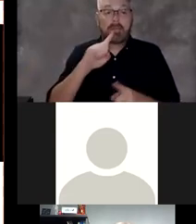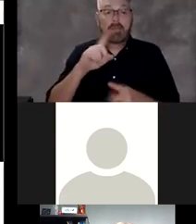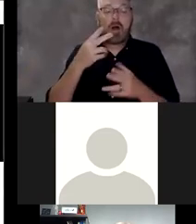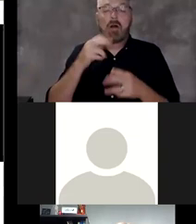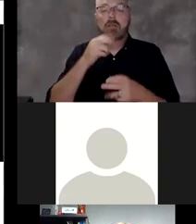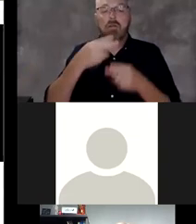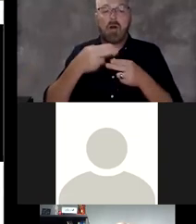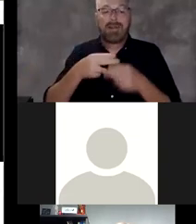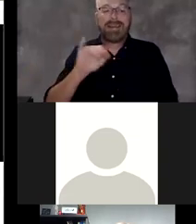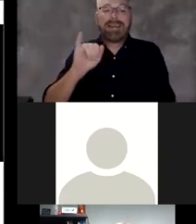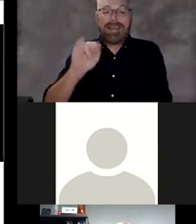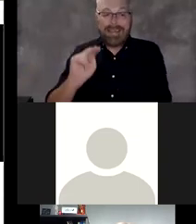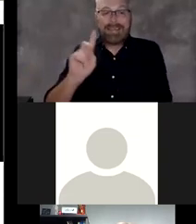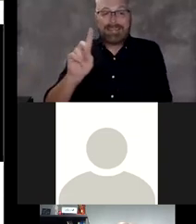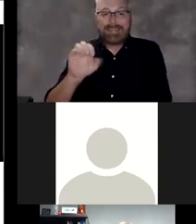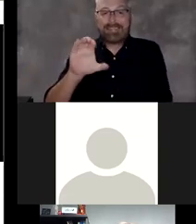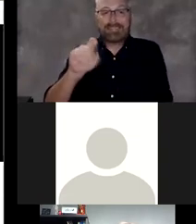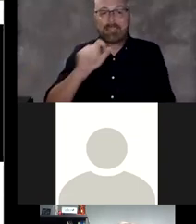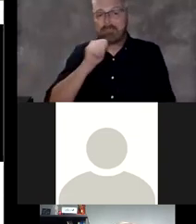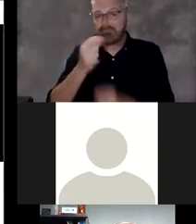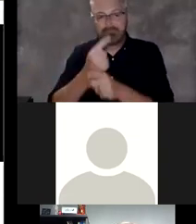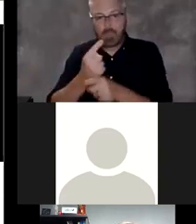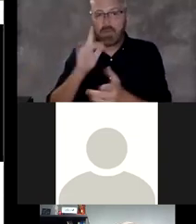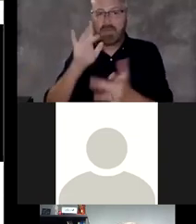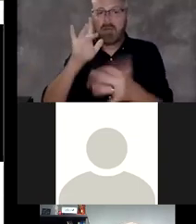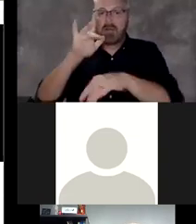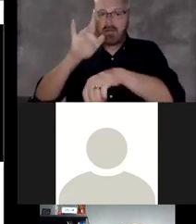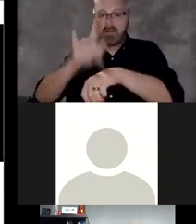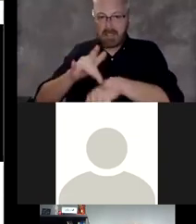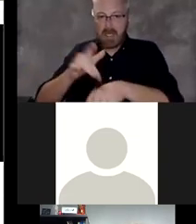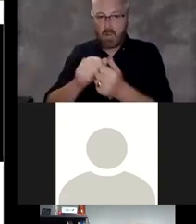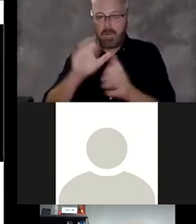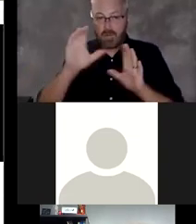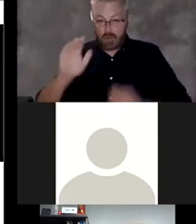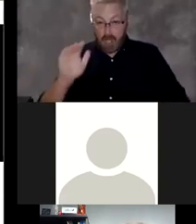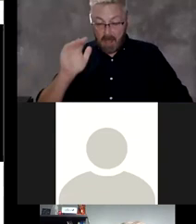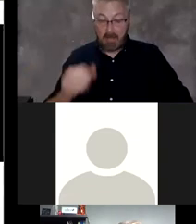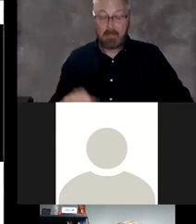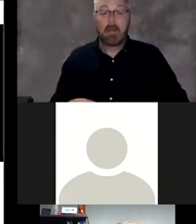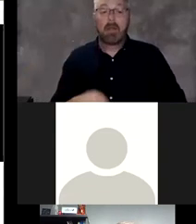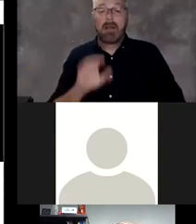CHILD. THIS ONE IS ONLY APPLICABLE TO